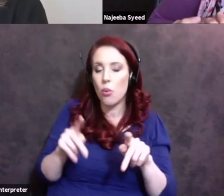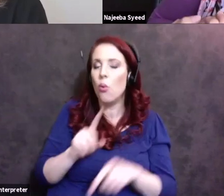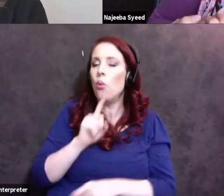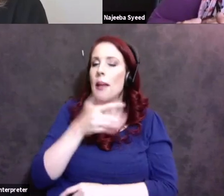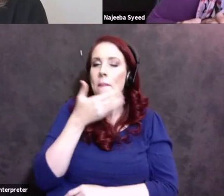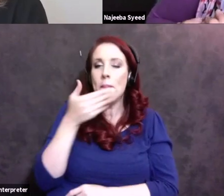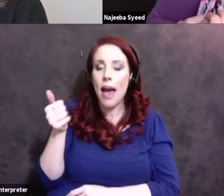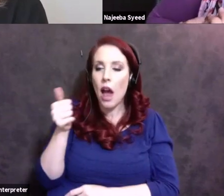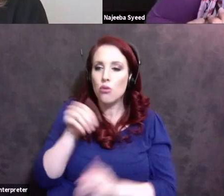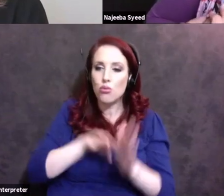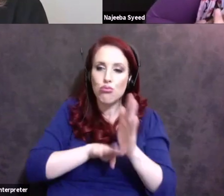relationships and trust in times of peace.